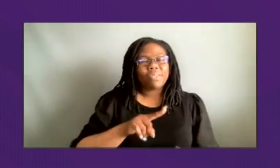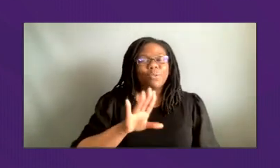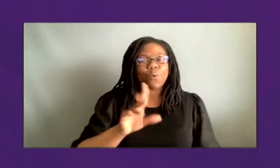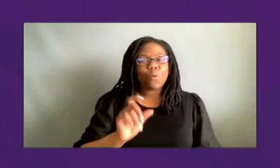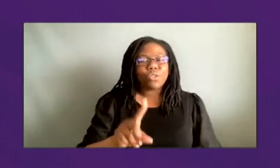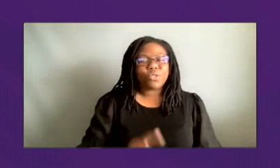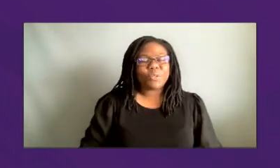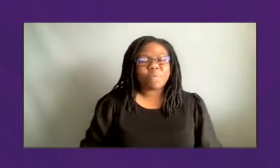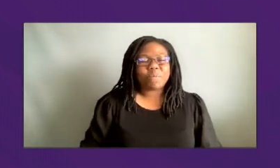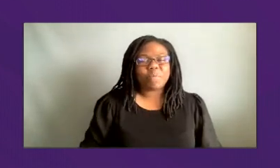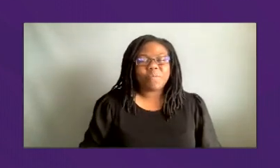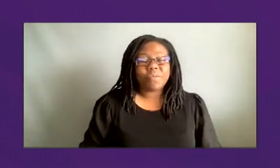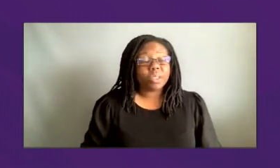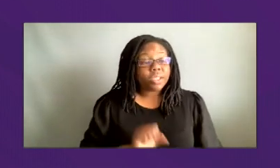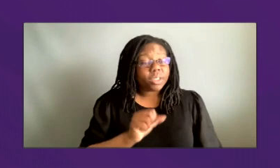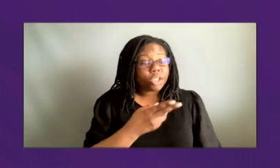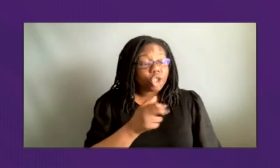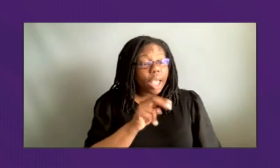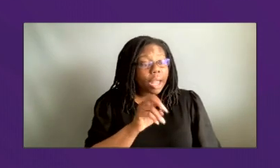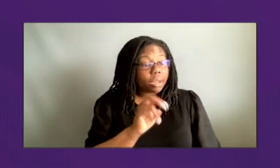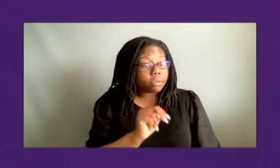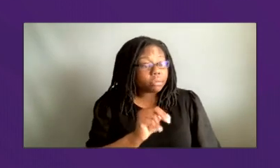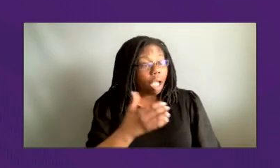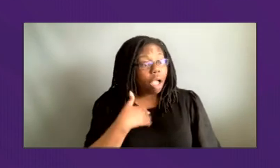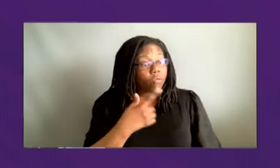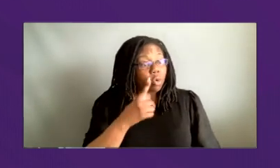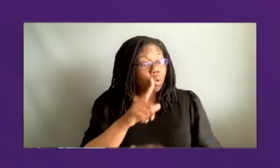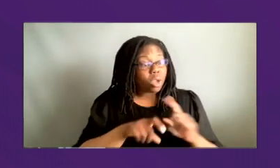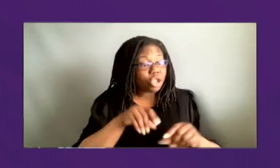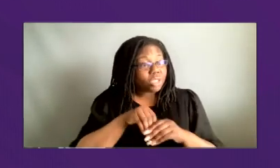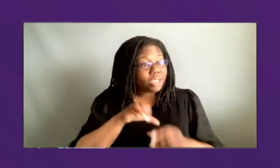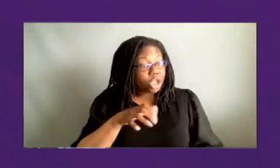Shannon, do we have any questions in the chat from earlier that we can answer in our remaining time?